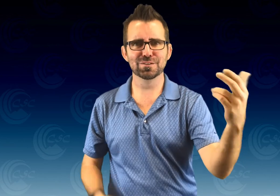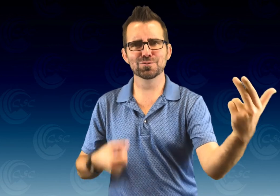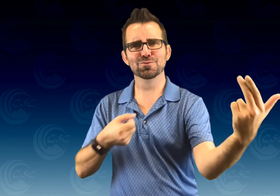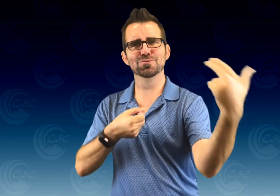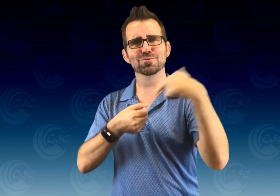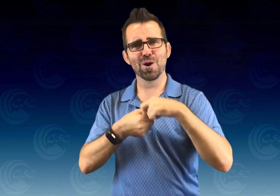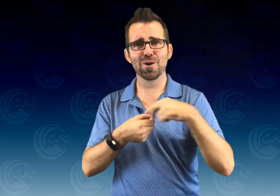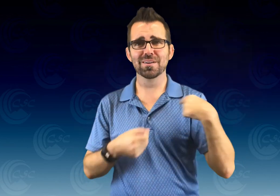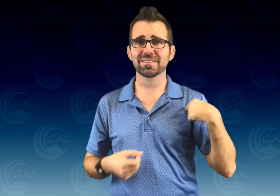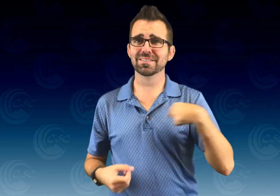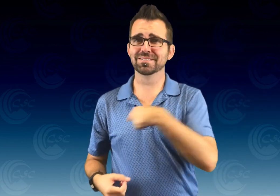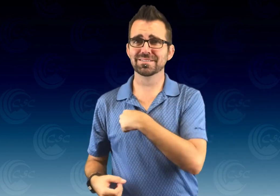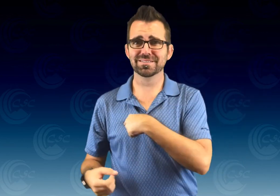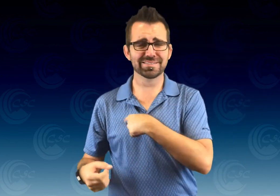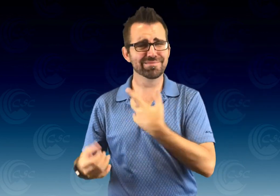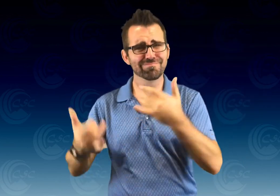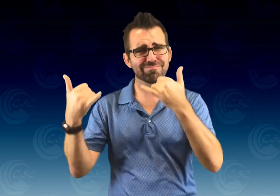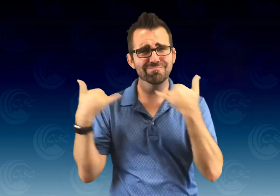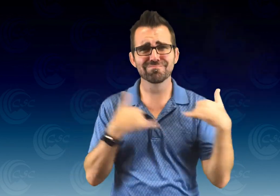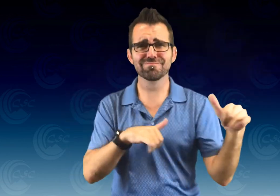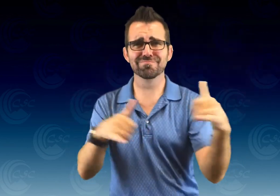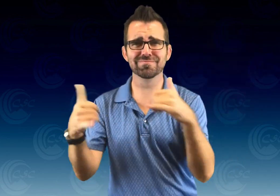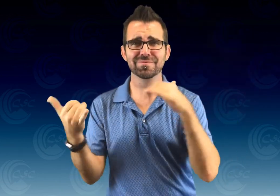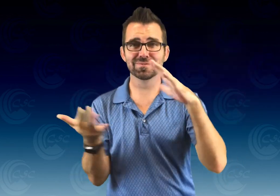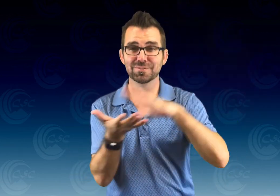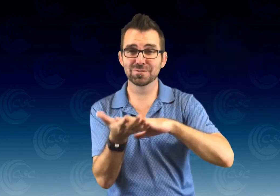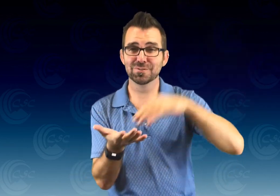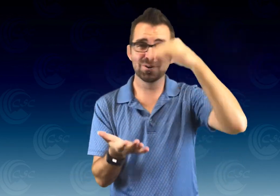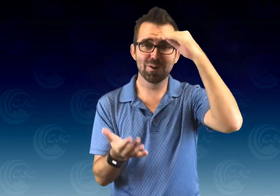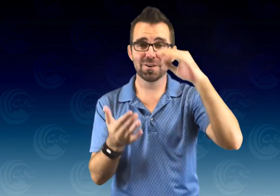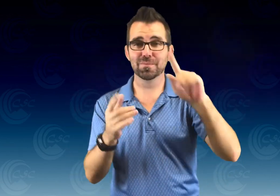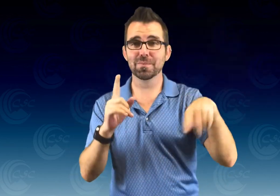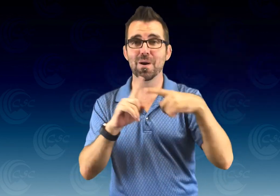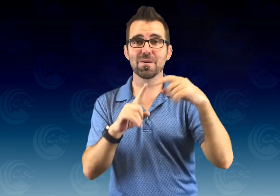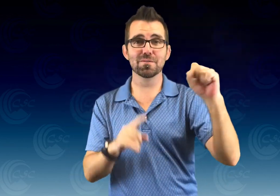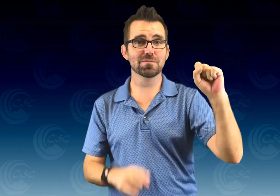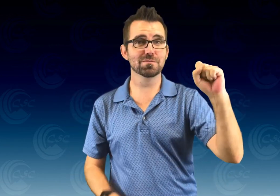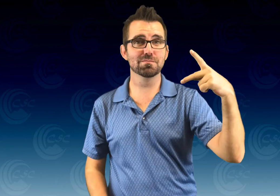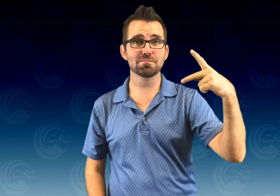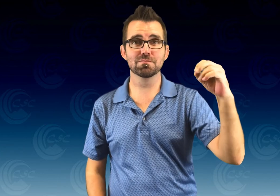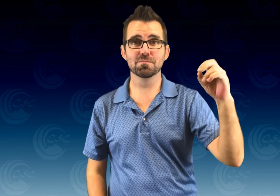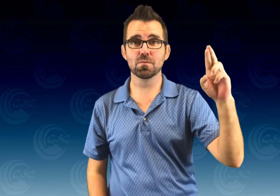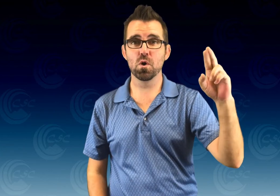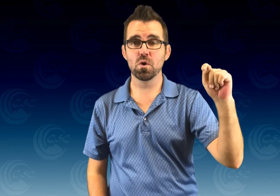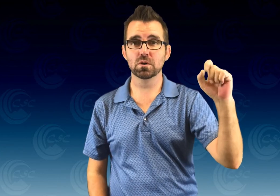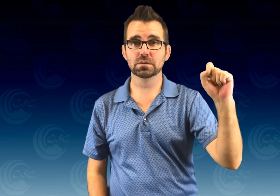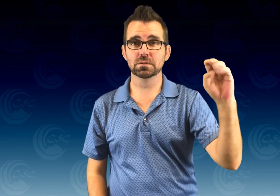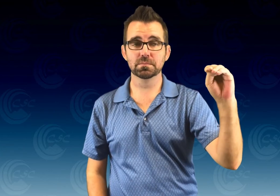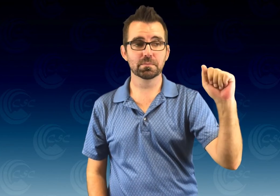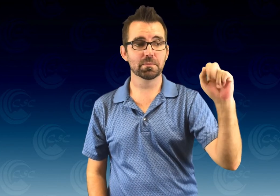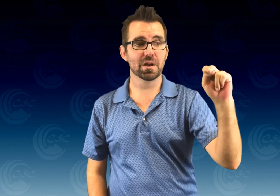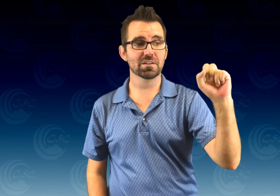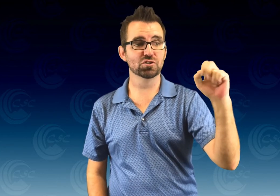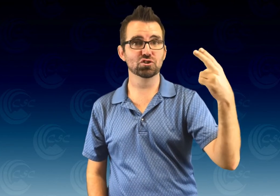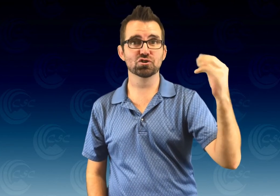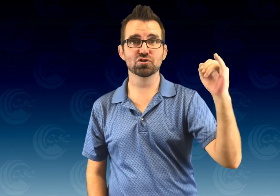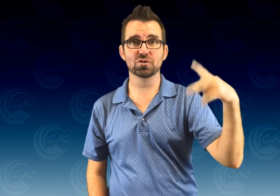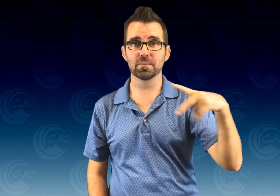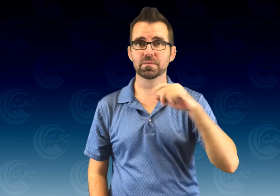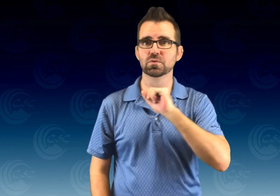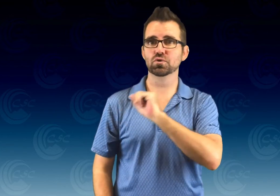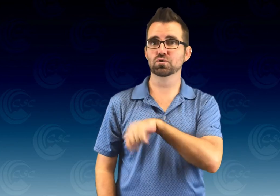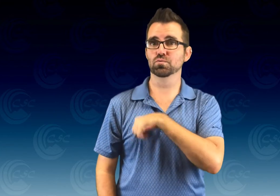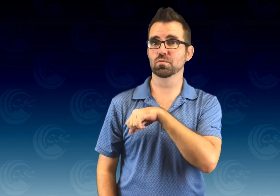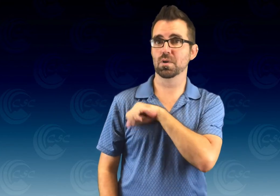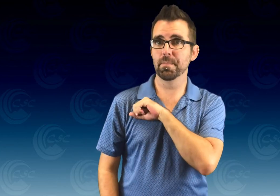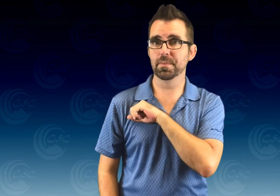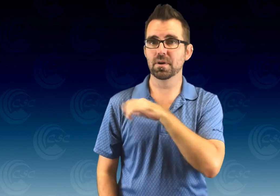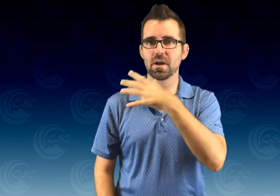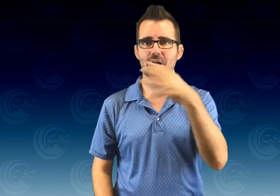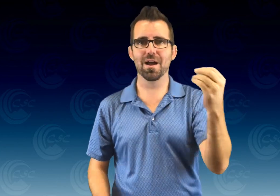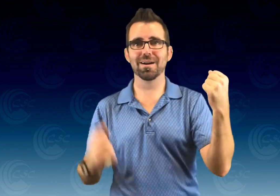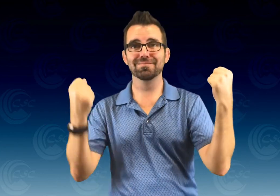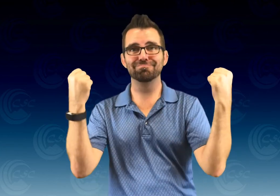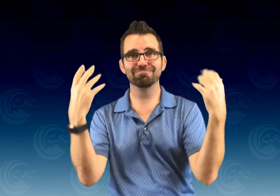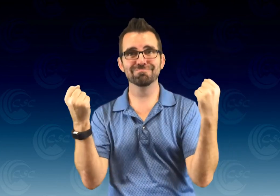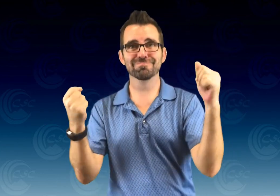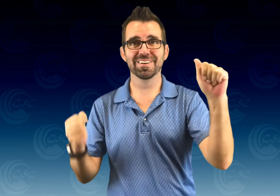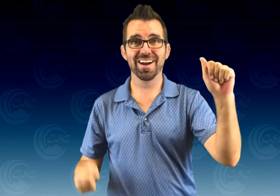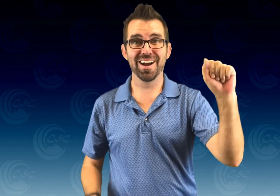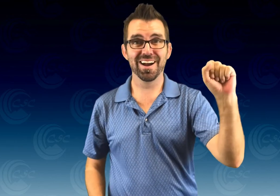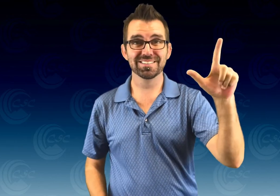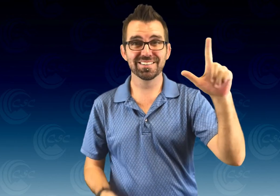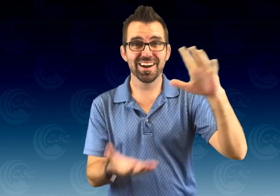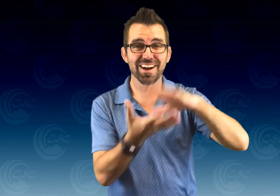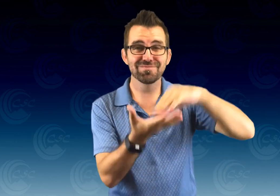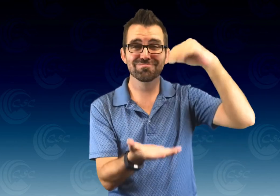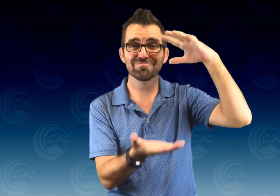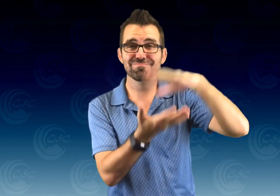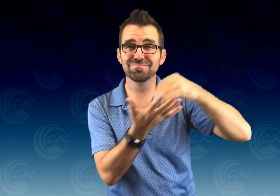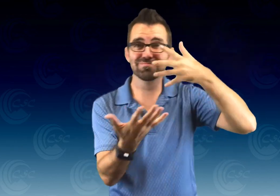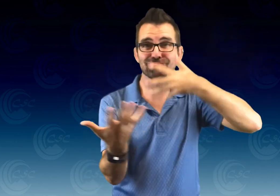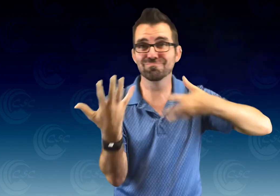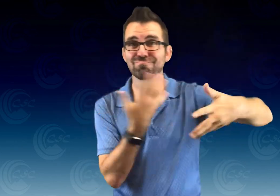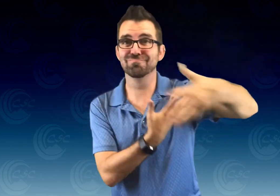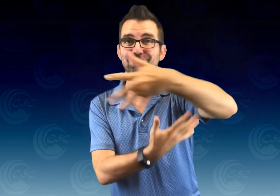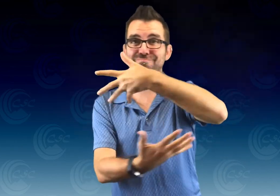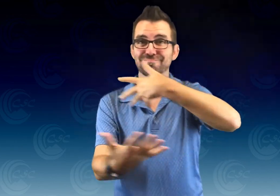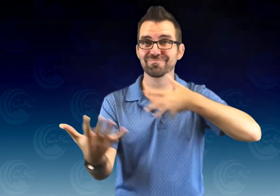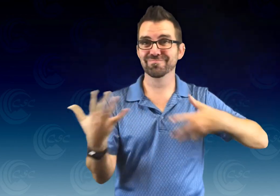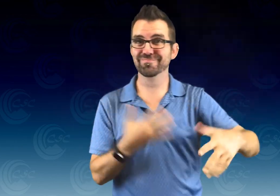Join us to learn about sportsmanship and ASL while we play and mingle!